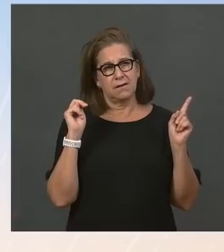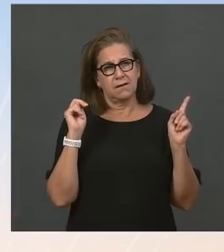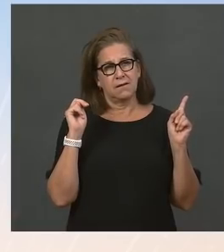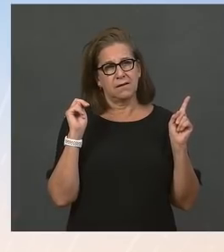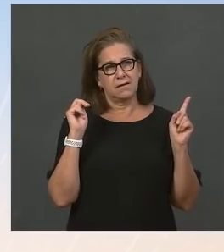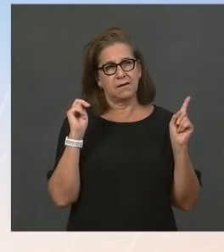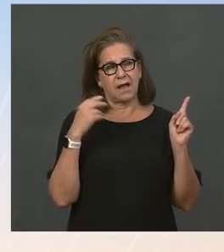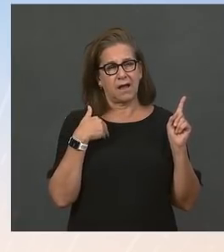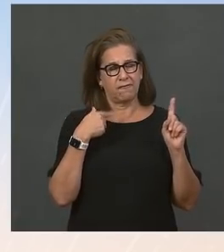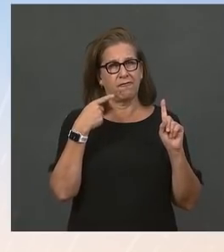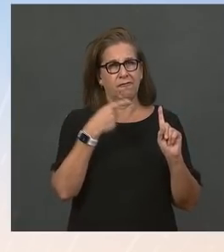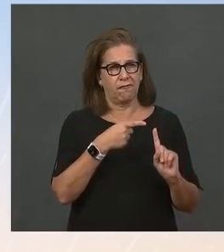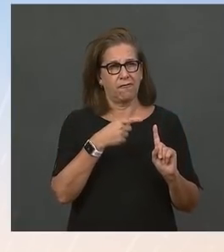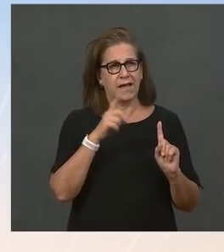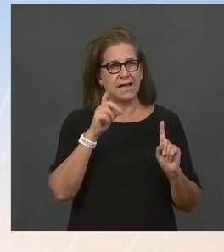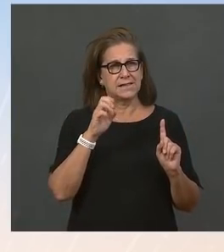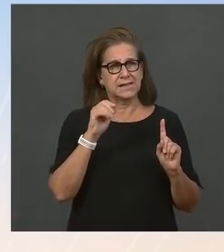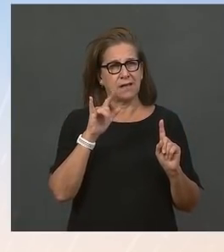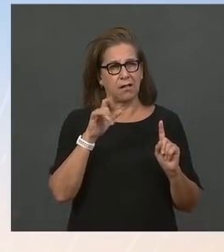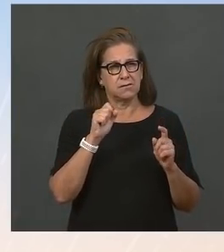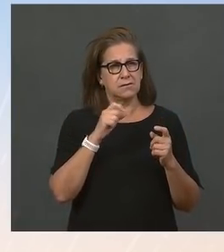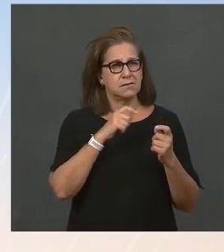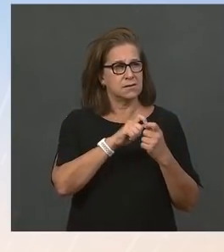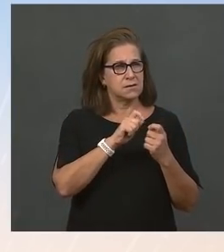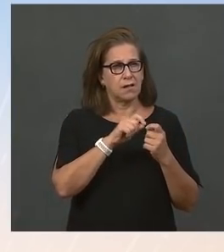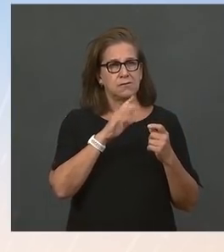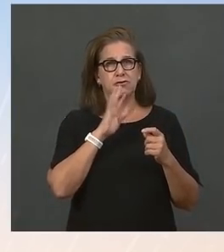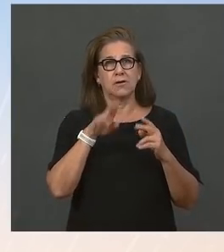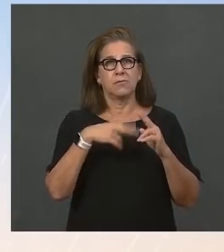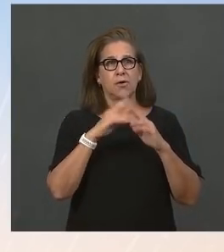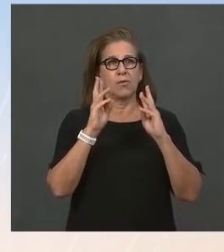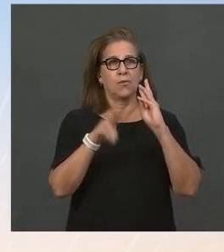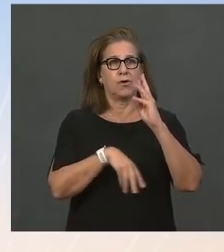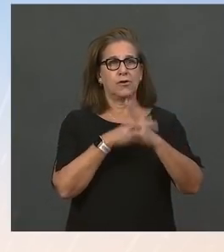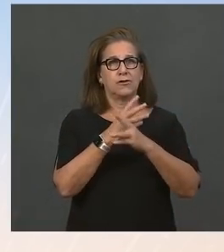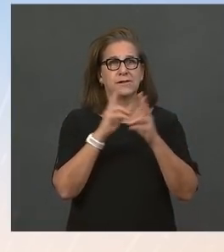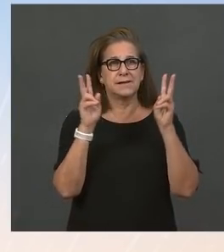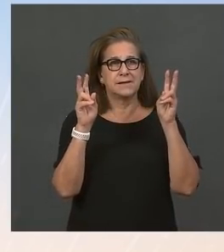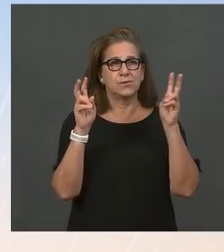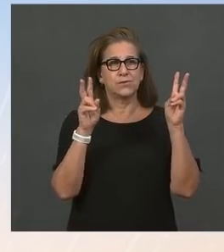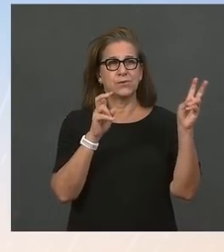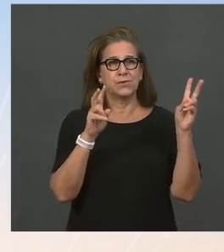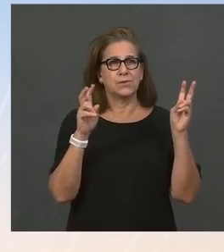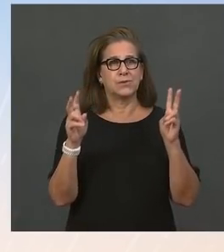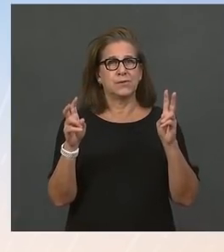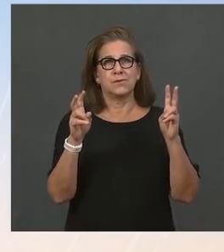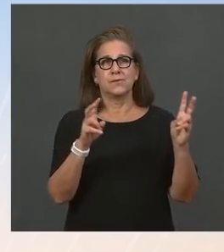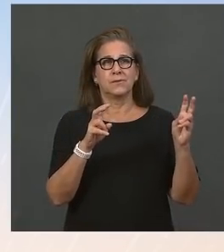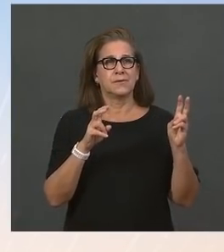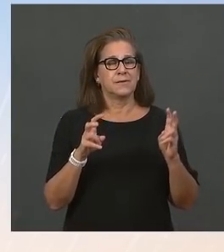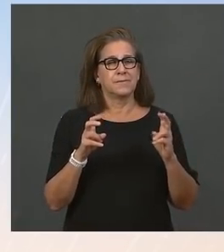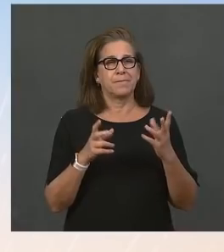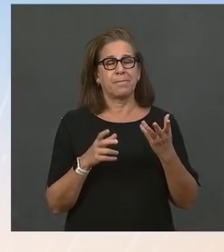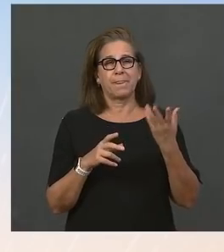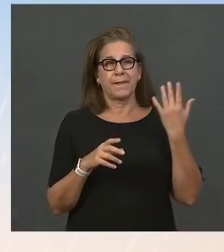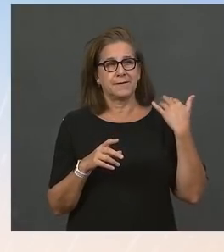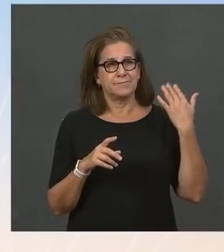Something you guys haven't been wanting to talk about over the course the last several months. Why now? Why has he moved in this direction? Ms. Psaki: The charm of Anderson Cooper, I guess.